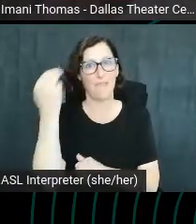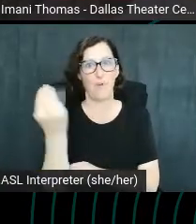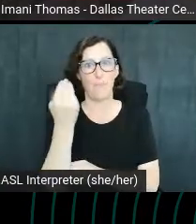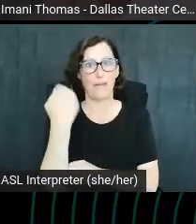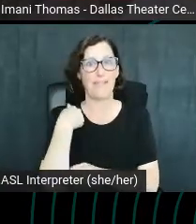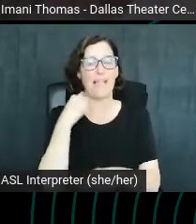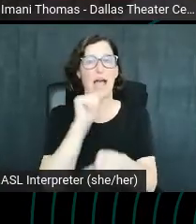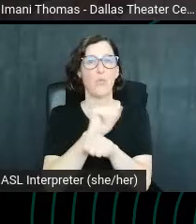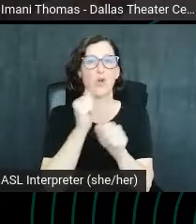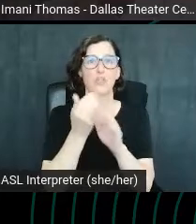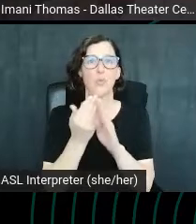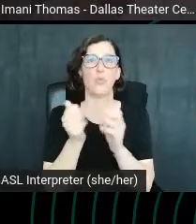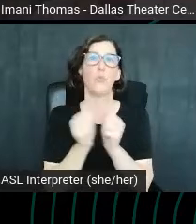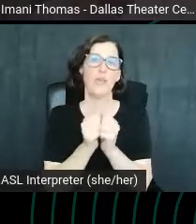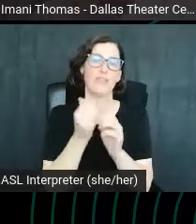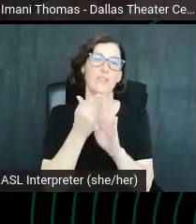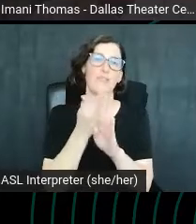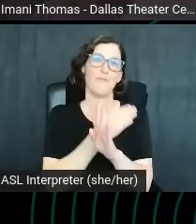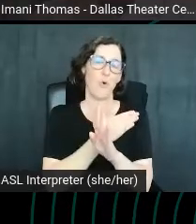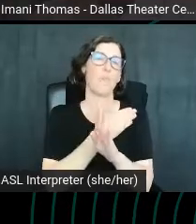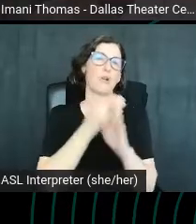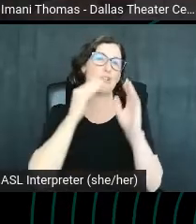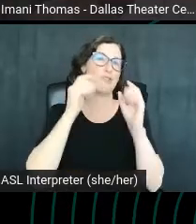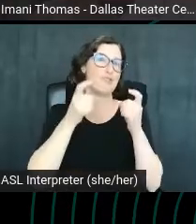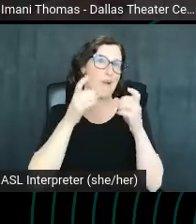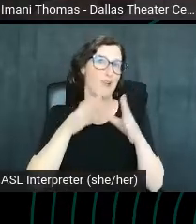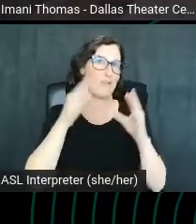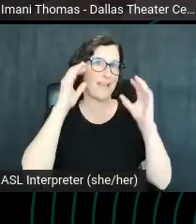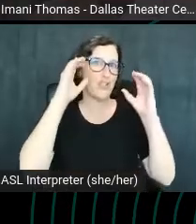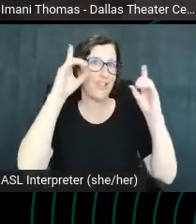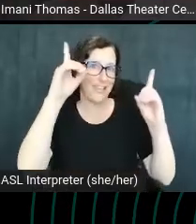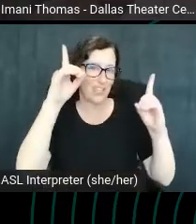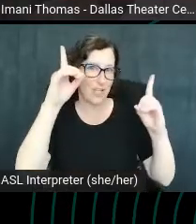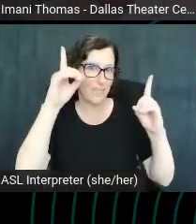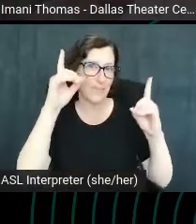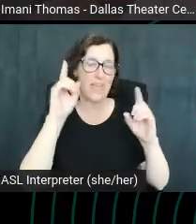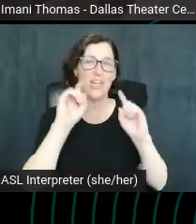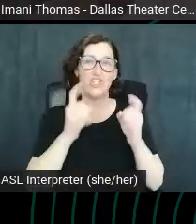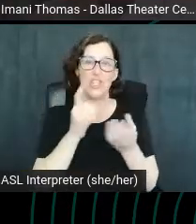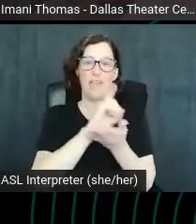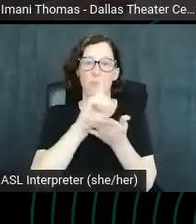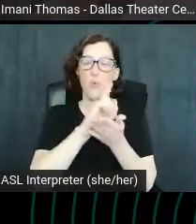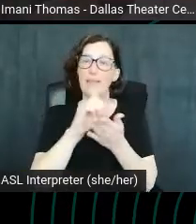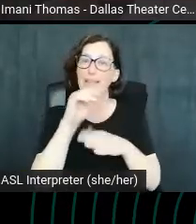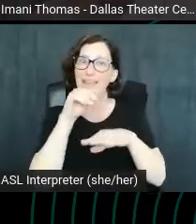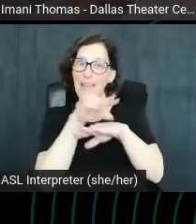the unforgettable Morgana Wilborn on this series. She gave weekly advice, mantras, book reads, etc.